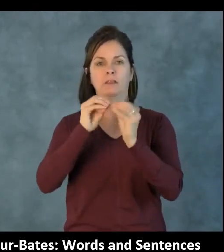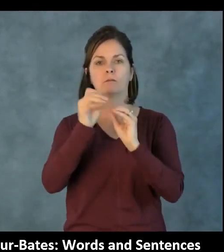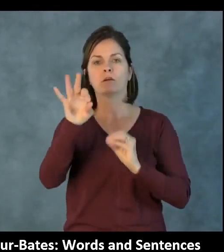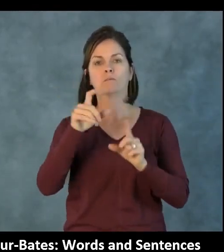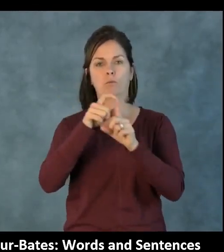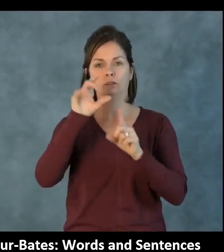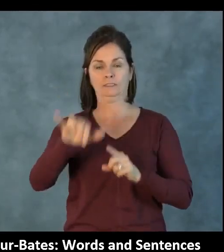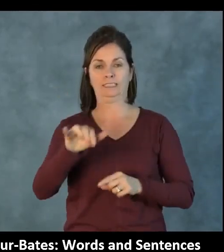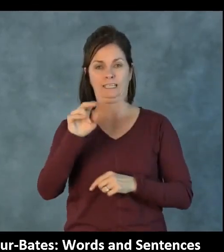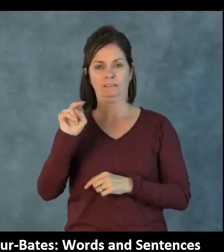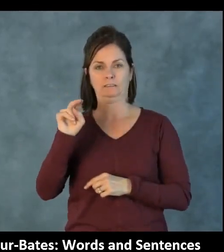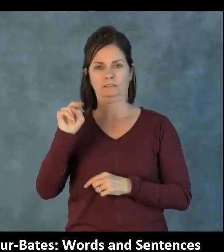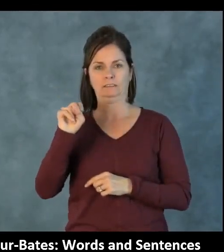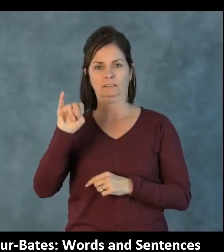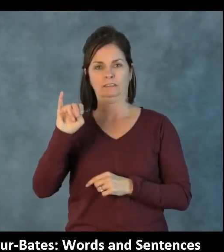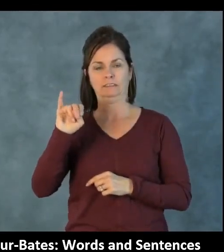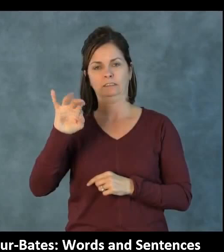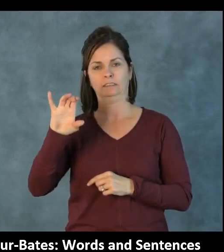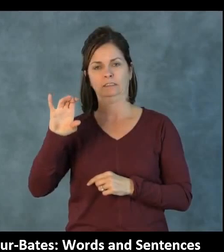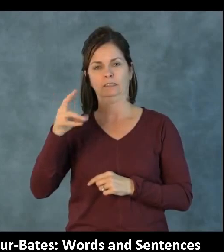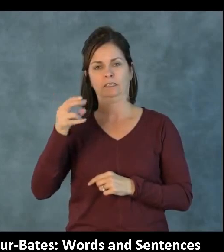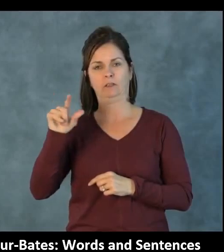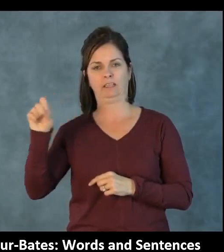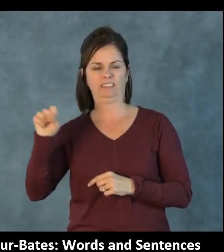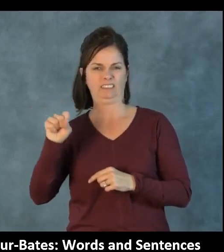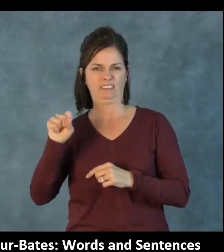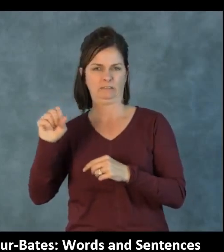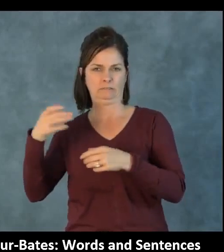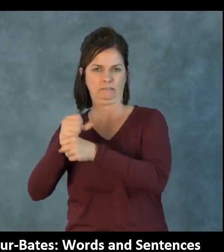In his case, he is either saying or signing